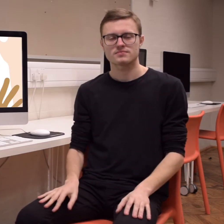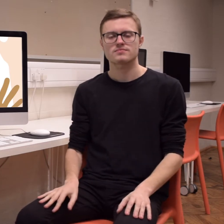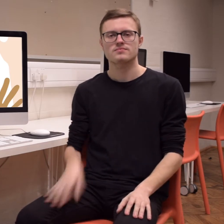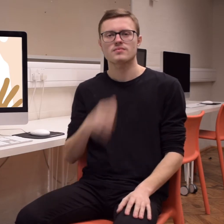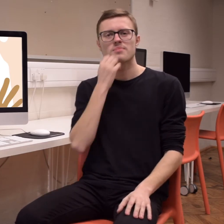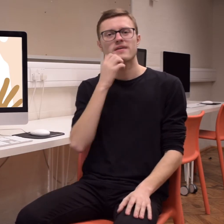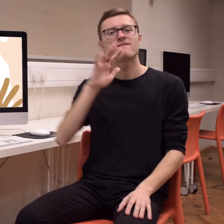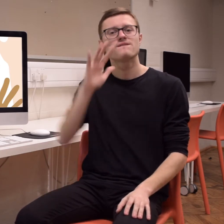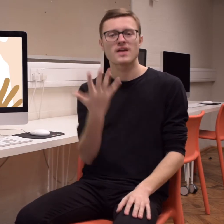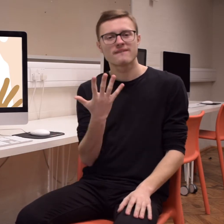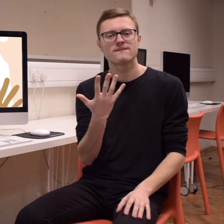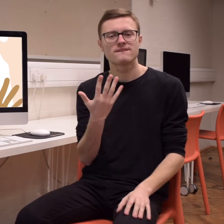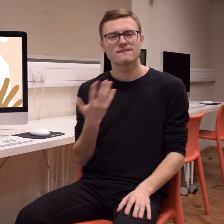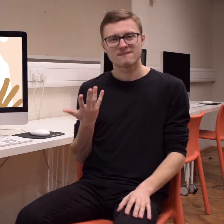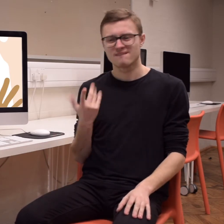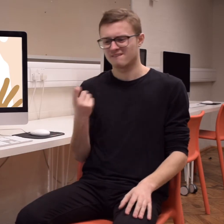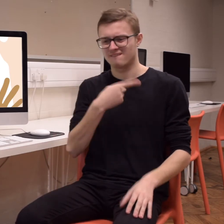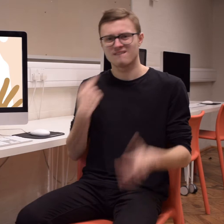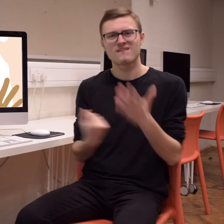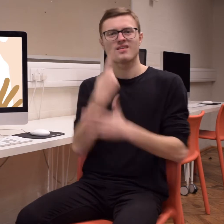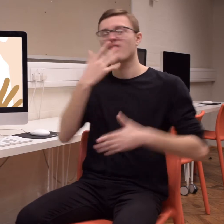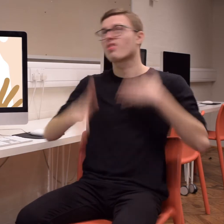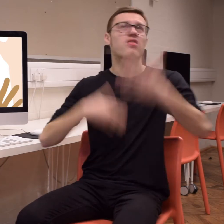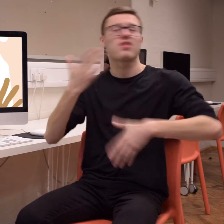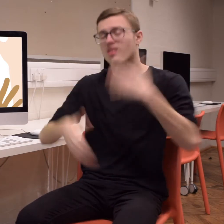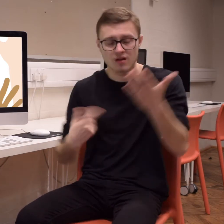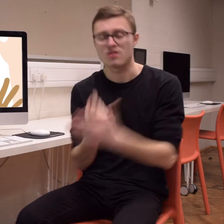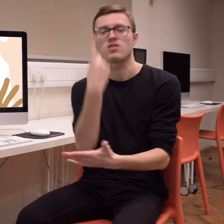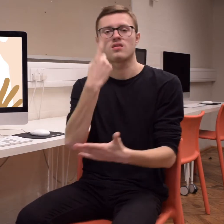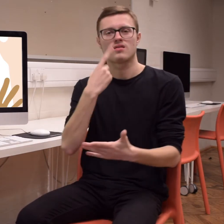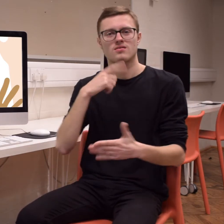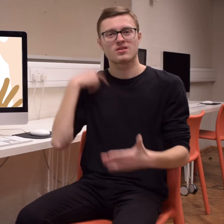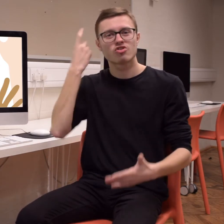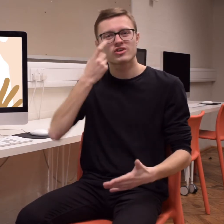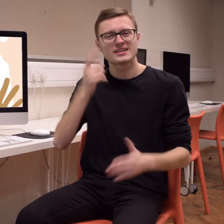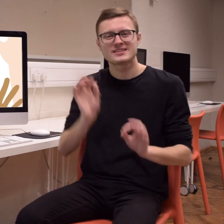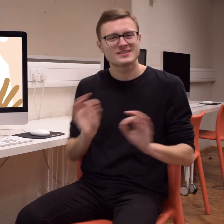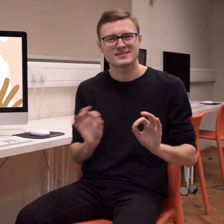5) Sometimes we do things without really thinking them through but the important thing